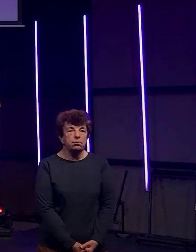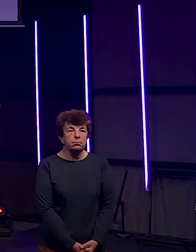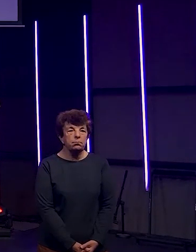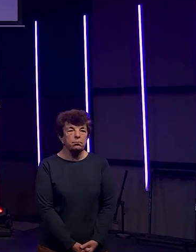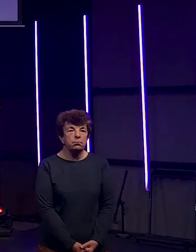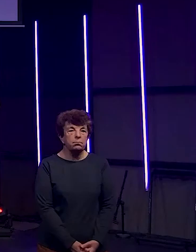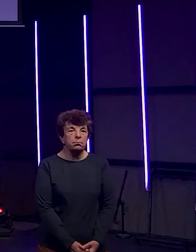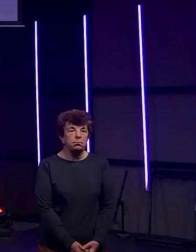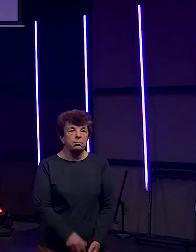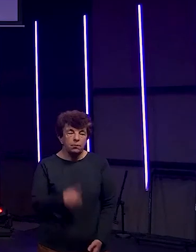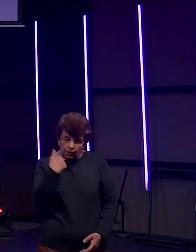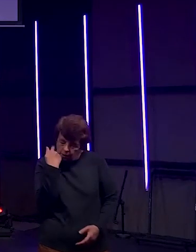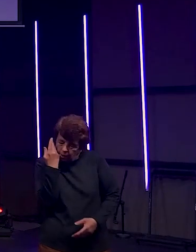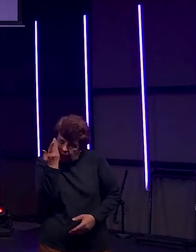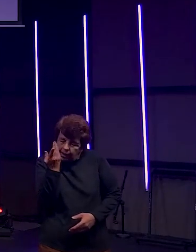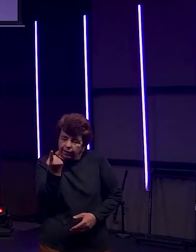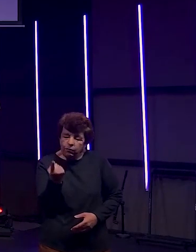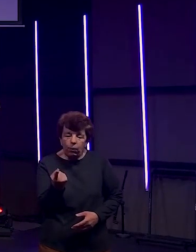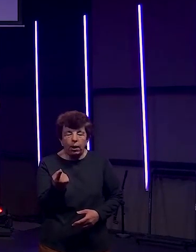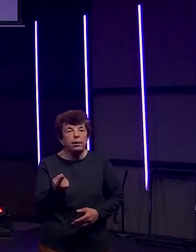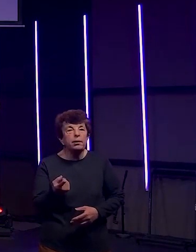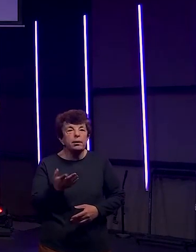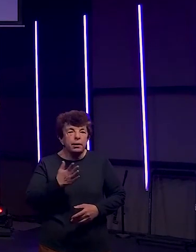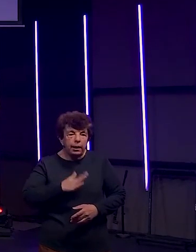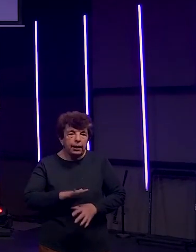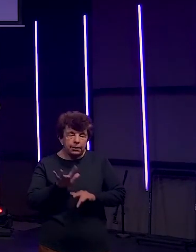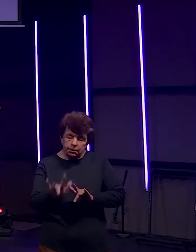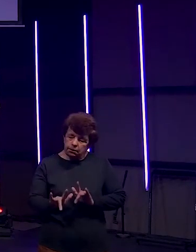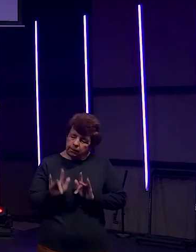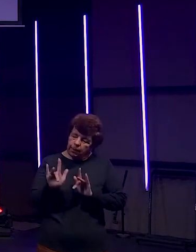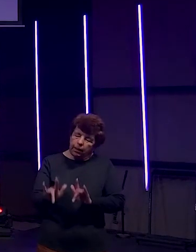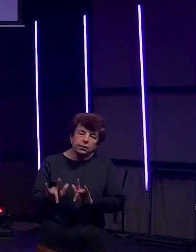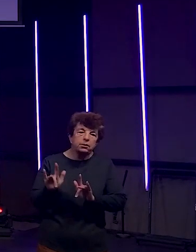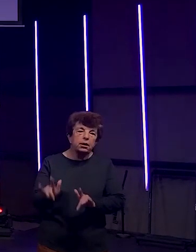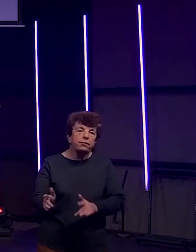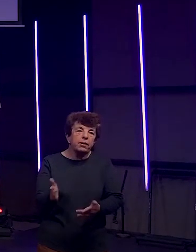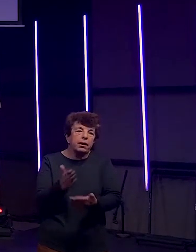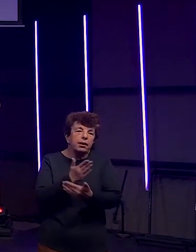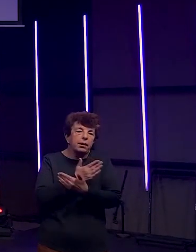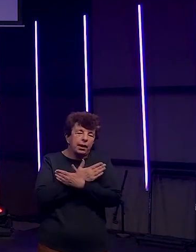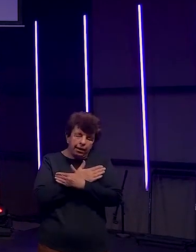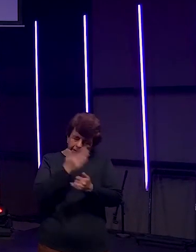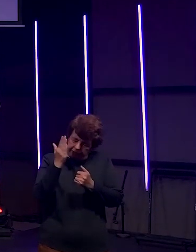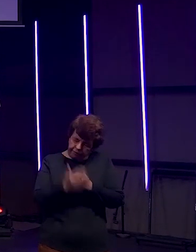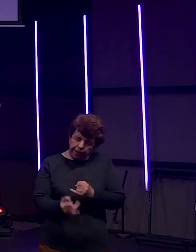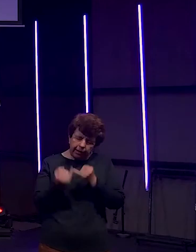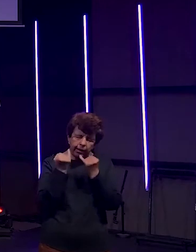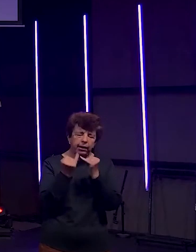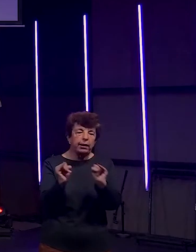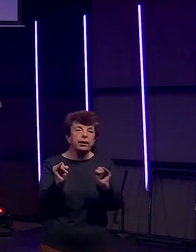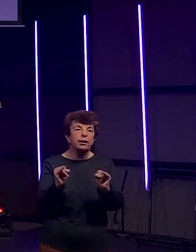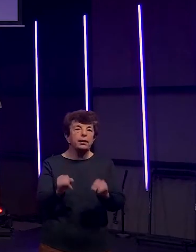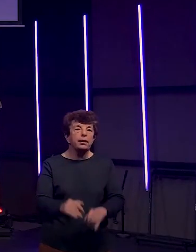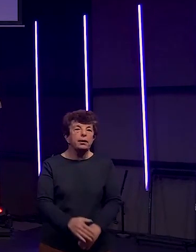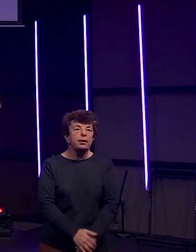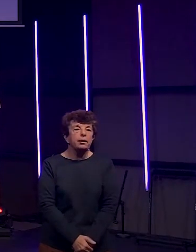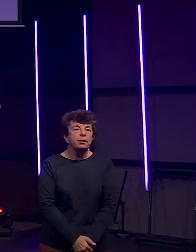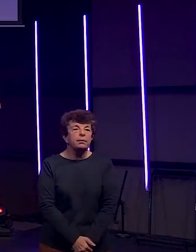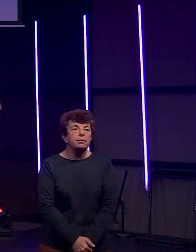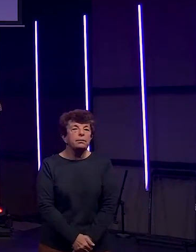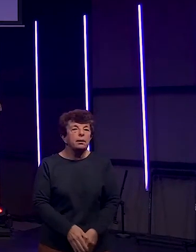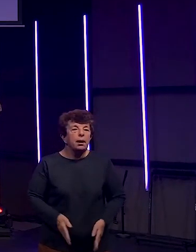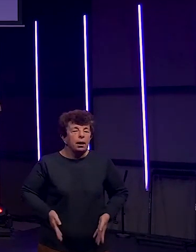Everyone needs compassion Love that's never failing